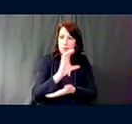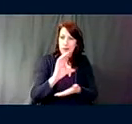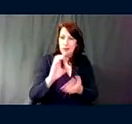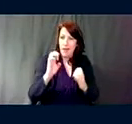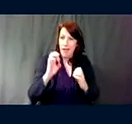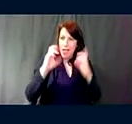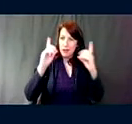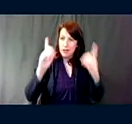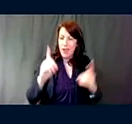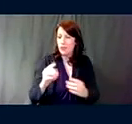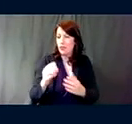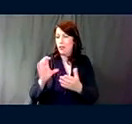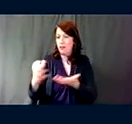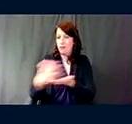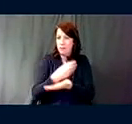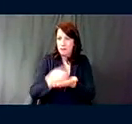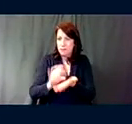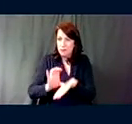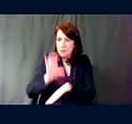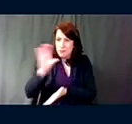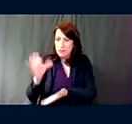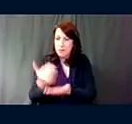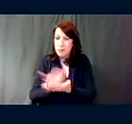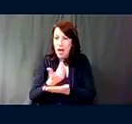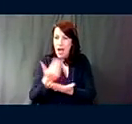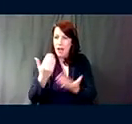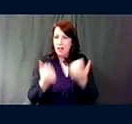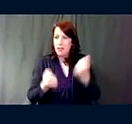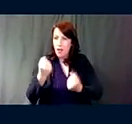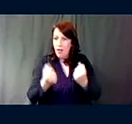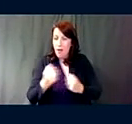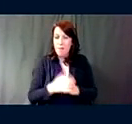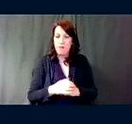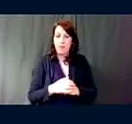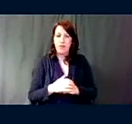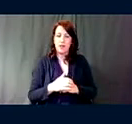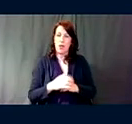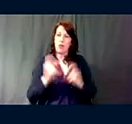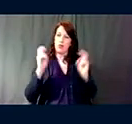BUY THAT NEW VEHICLE OR SOMETHING, AND SO WE REALLY HAD